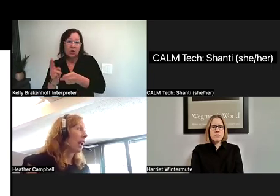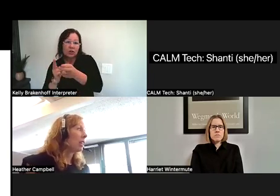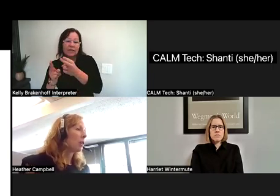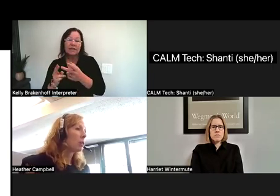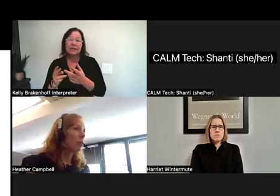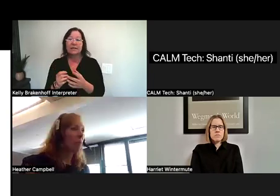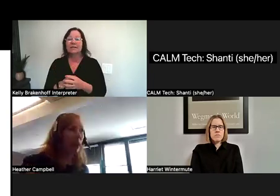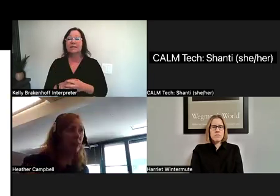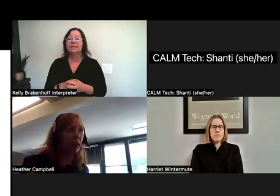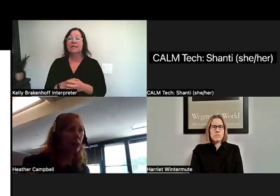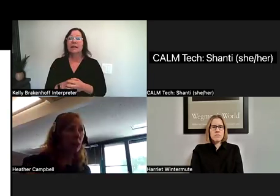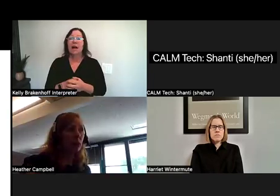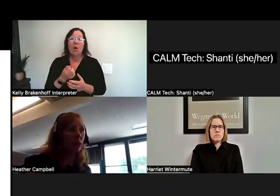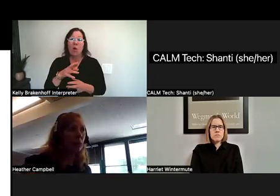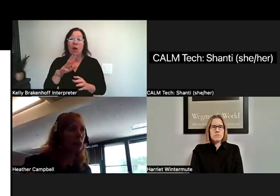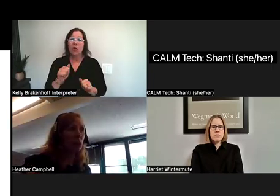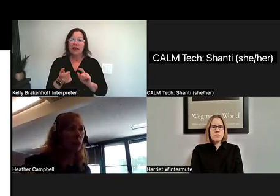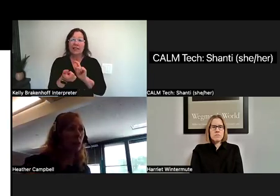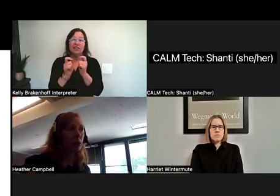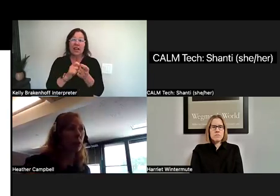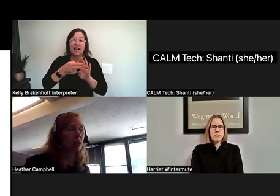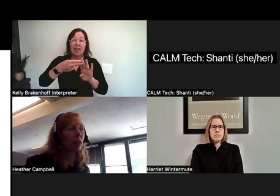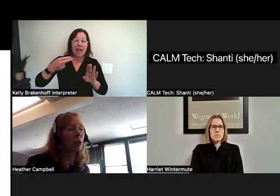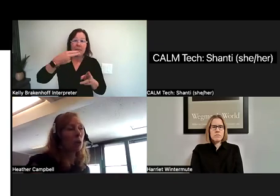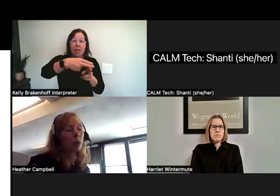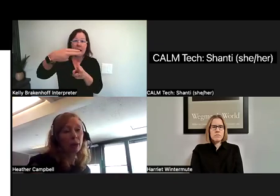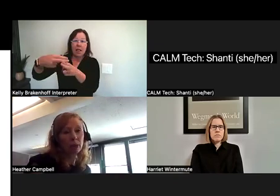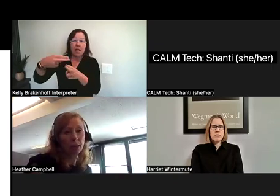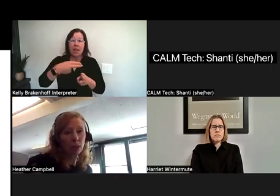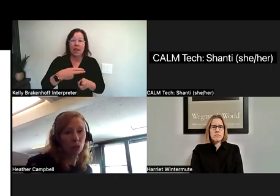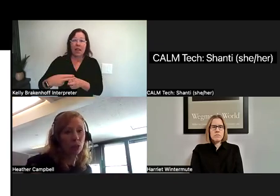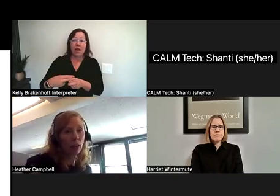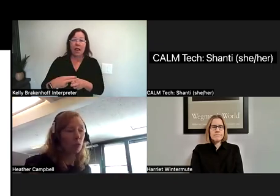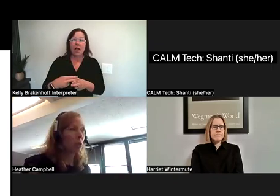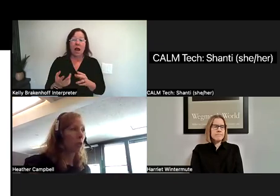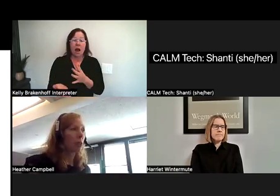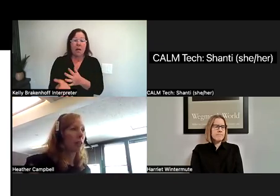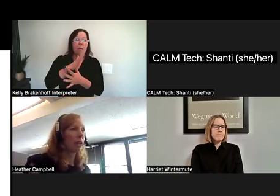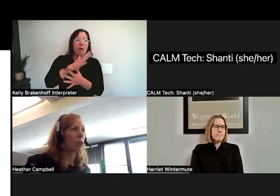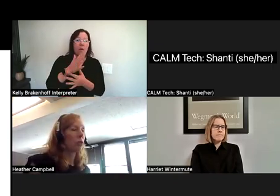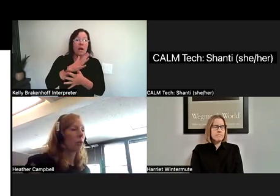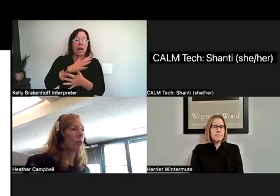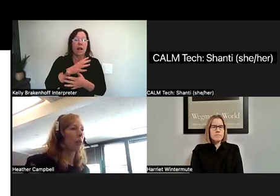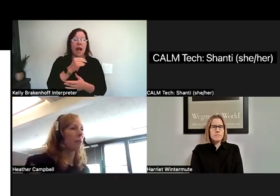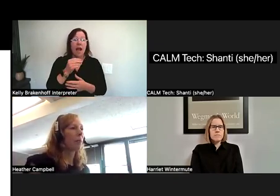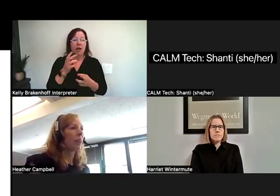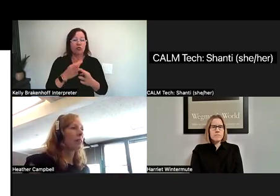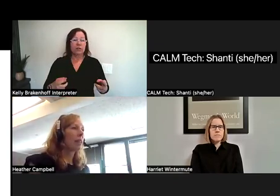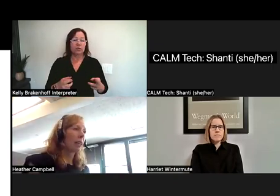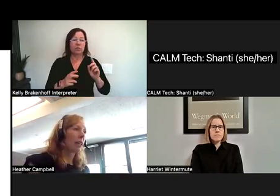and you can also modify the quat rant to resource -- rather than delegation